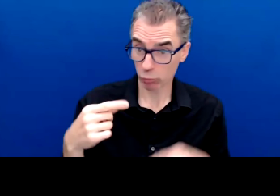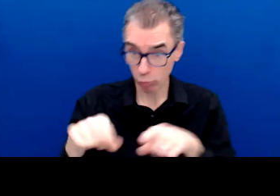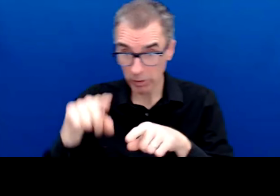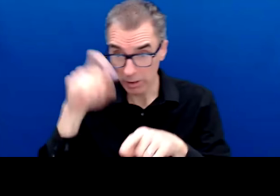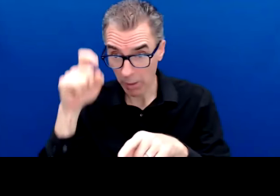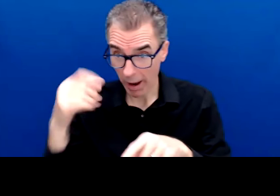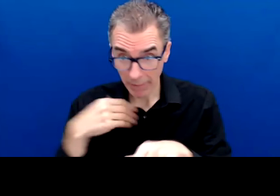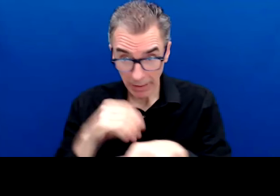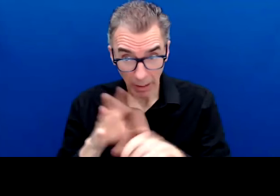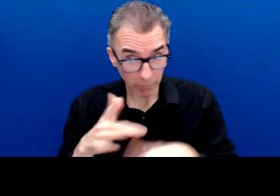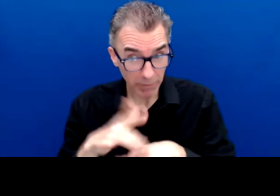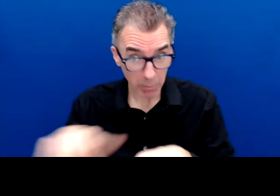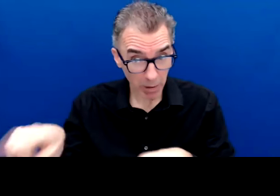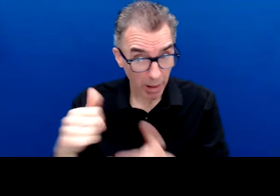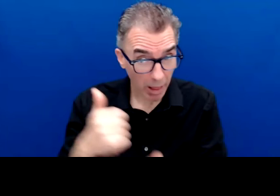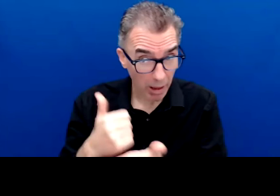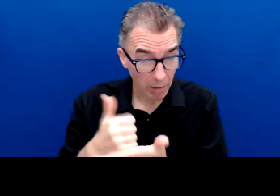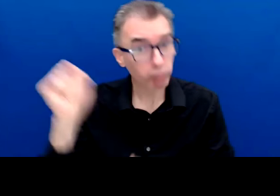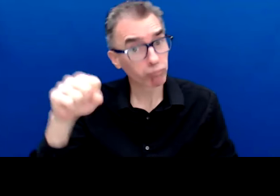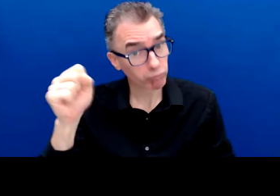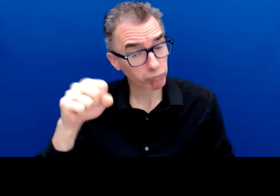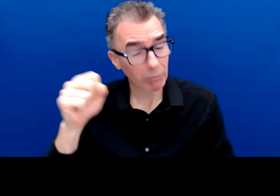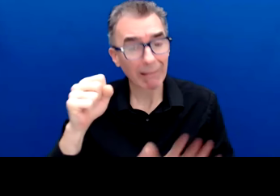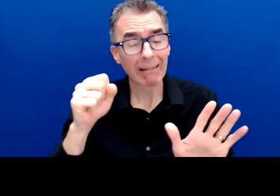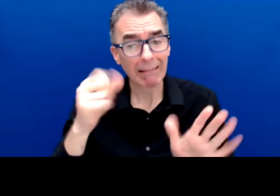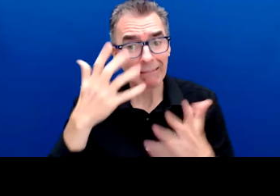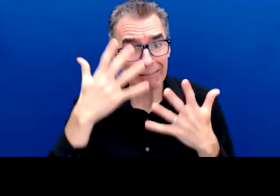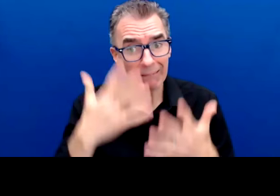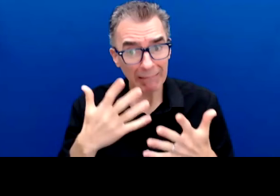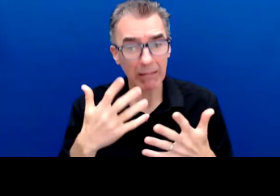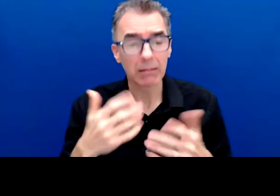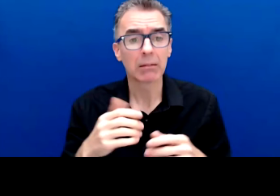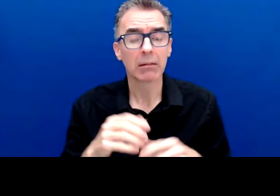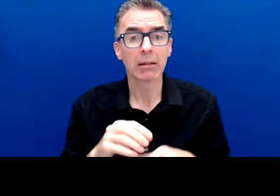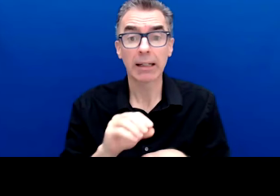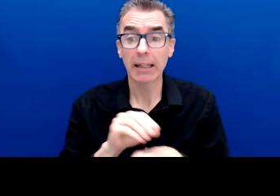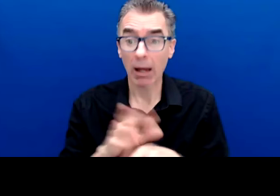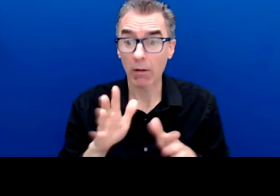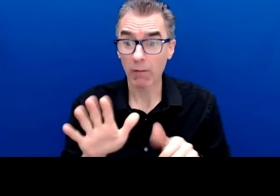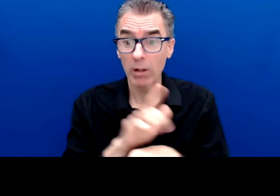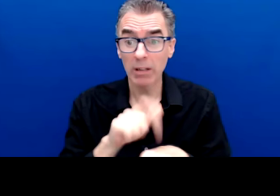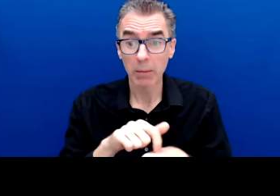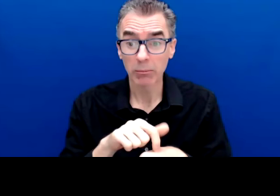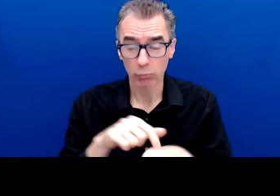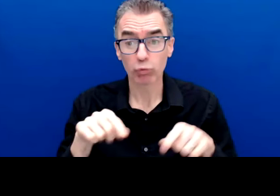Yes, there are. Unfortunately, we have a lot of full time counselors that are out just because of non duty schedules.